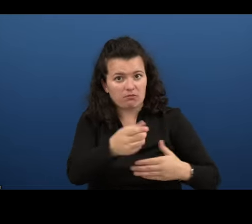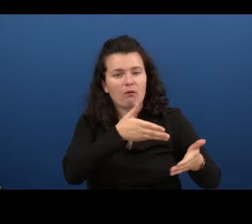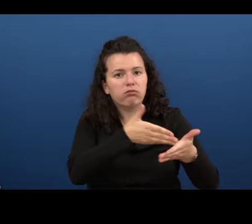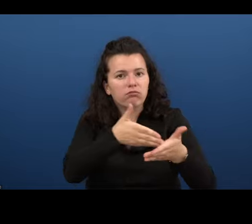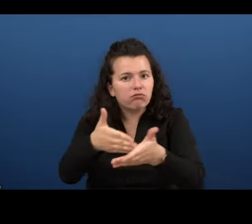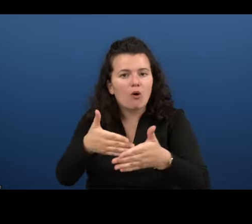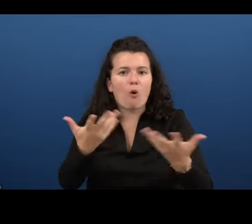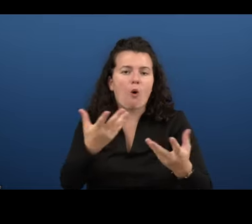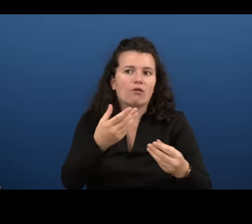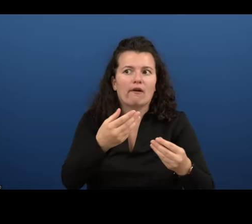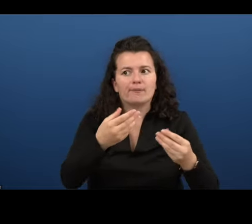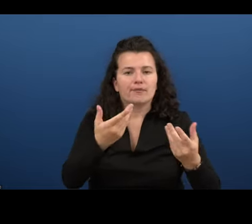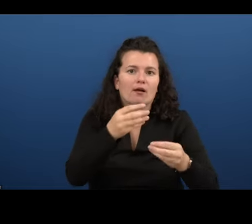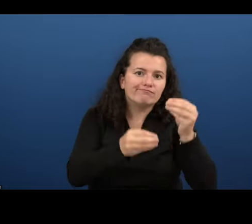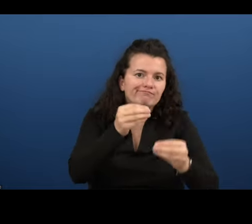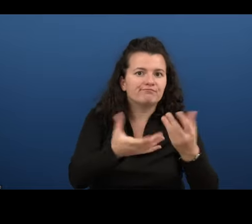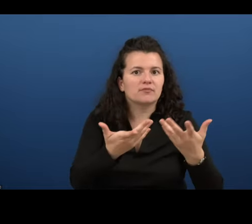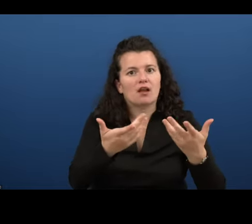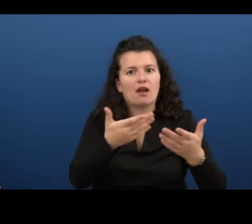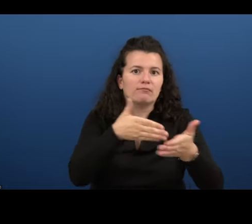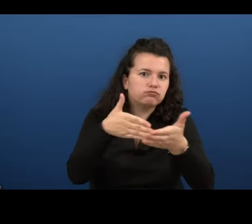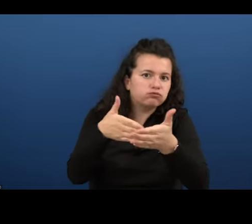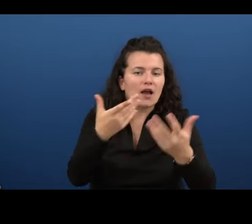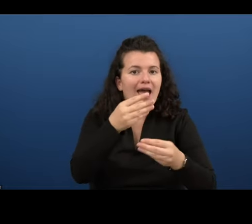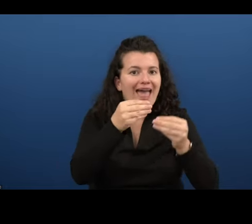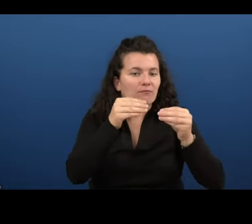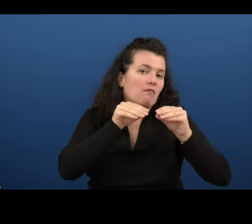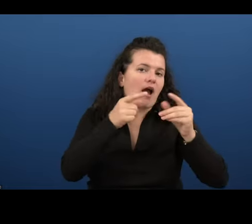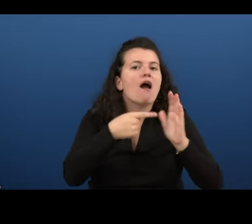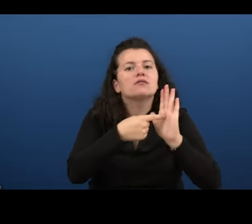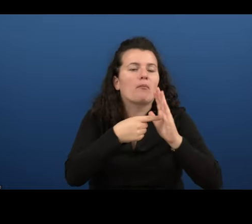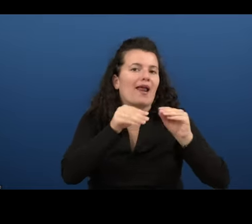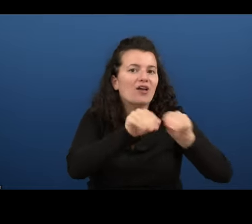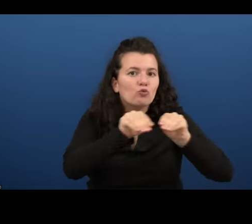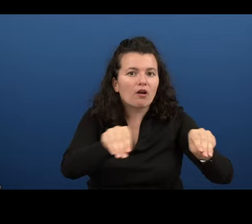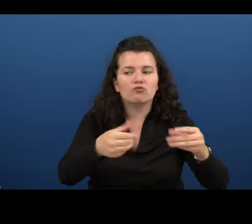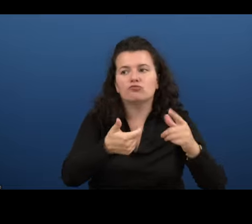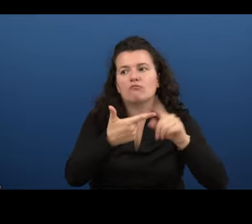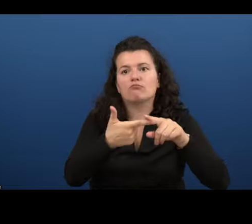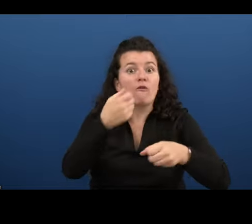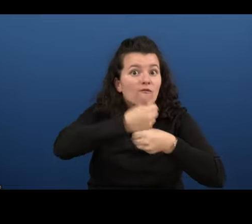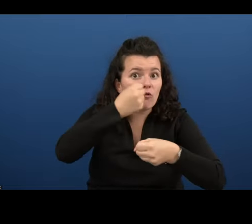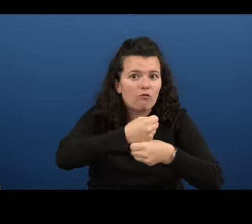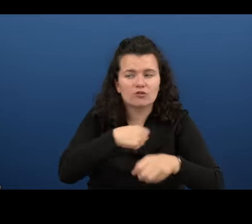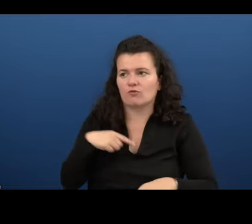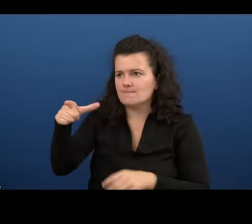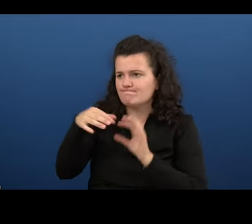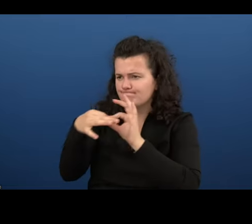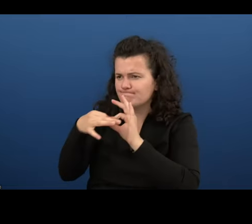education and, therefore, after education, work, and as a result of this, we had a couple